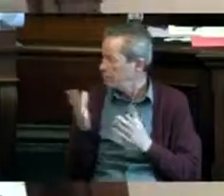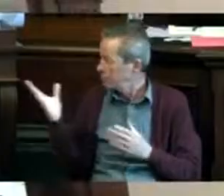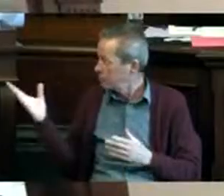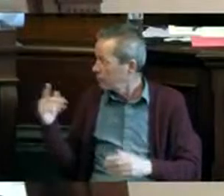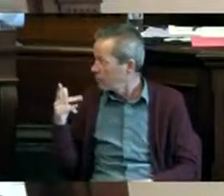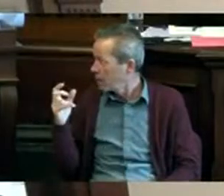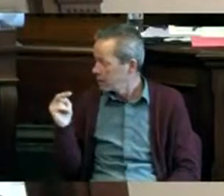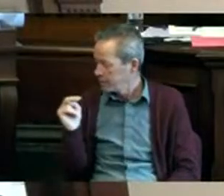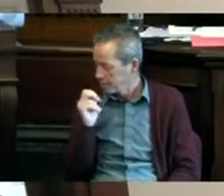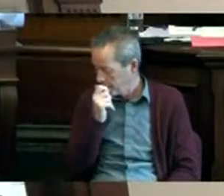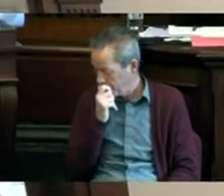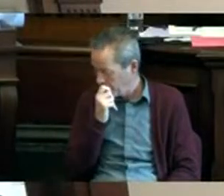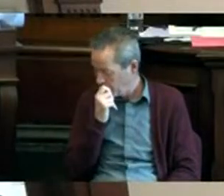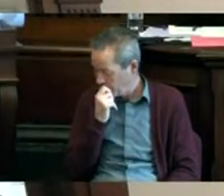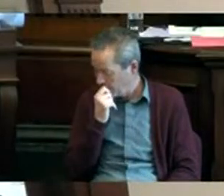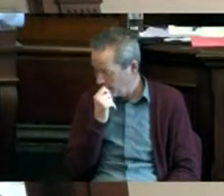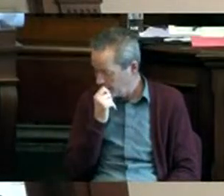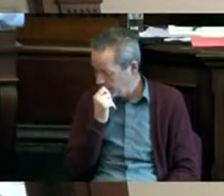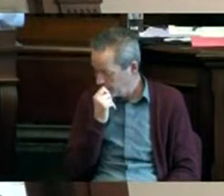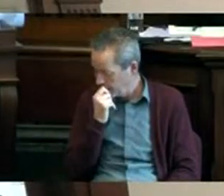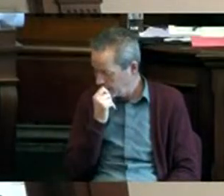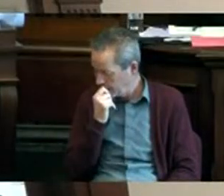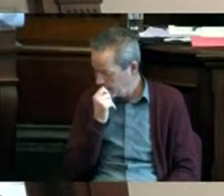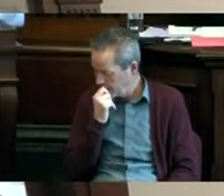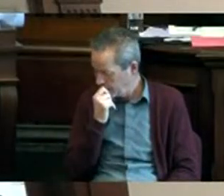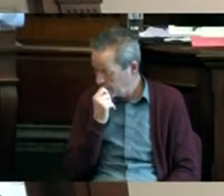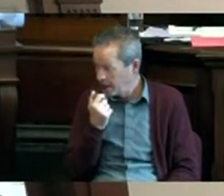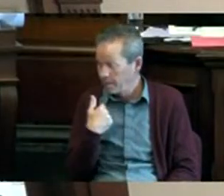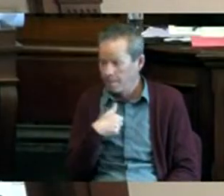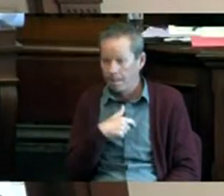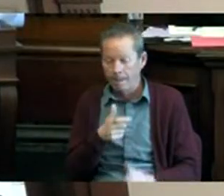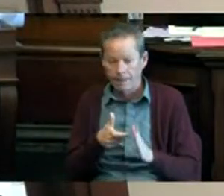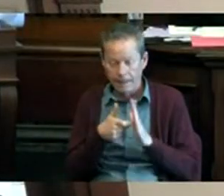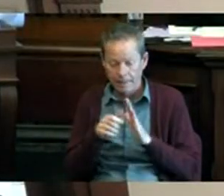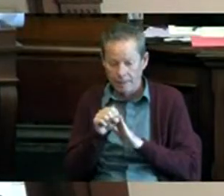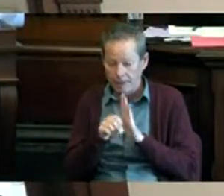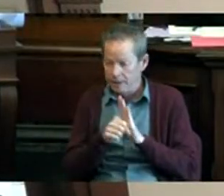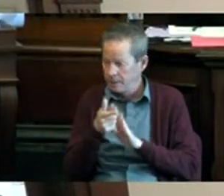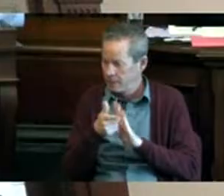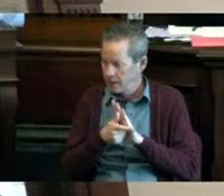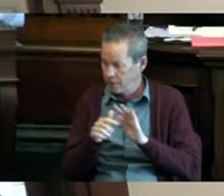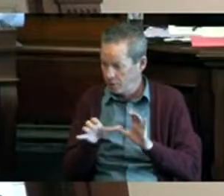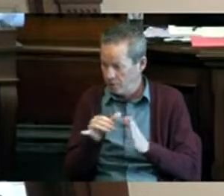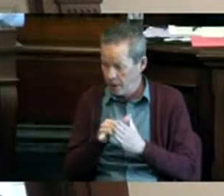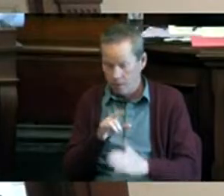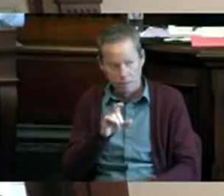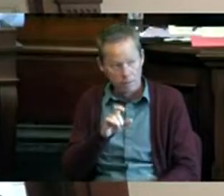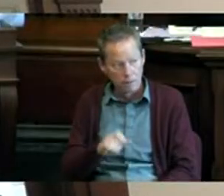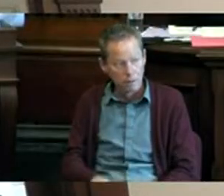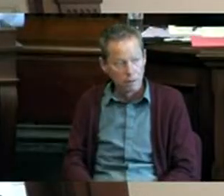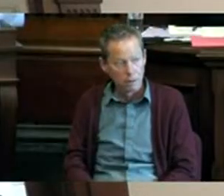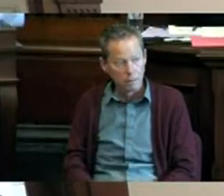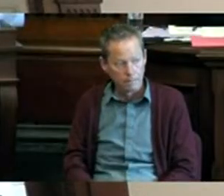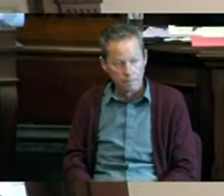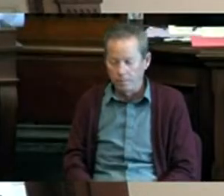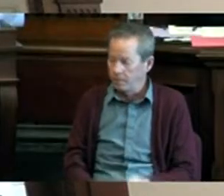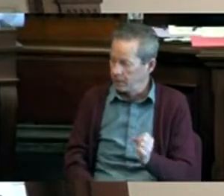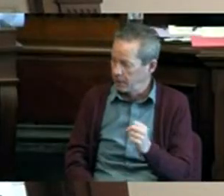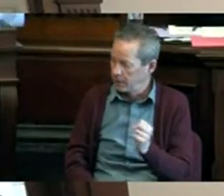agreement with it or not. Got it. Any questions from council?